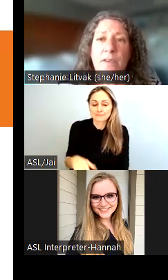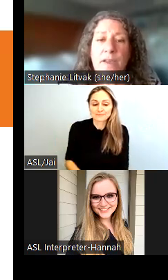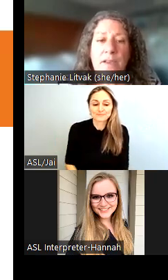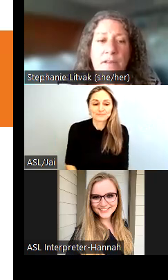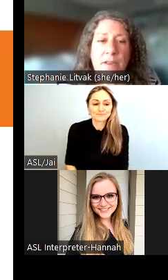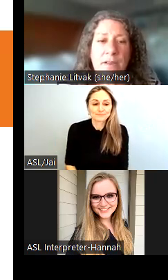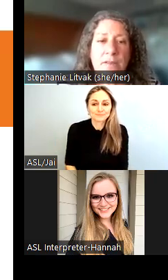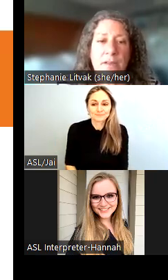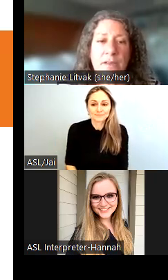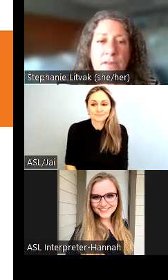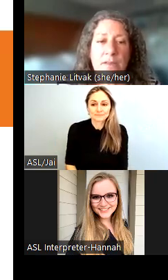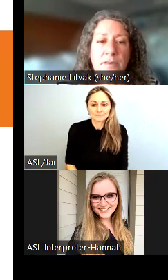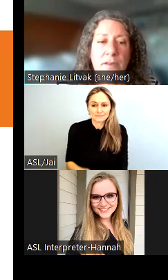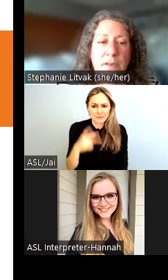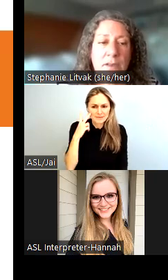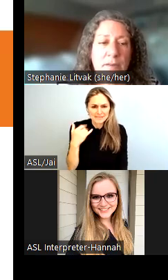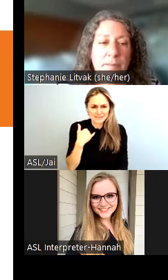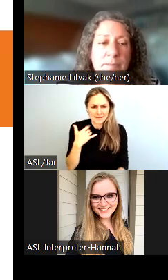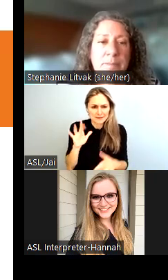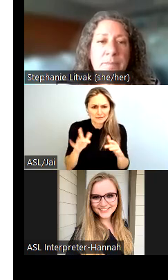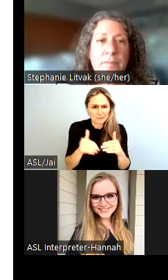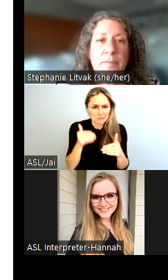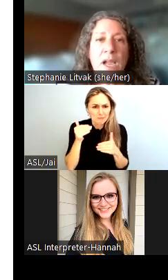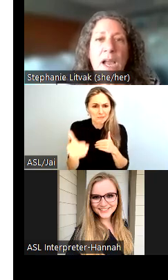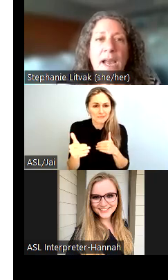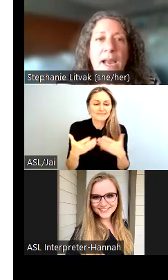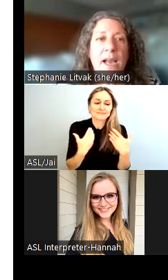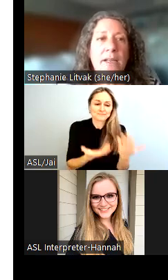See if I can advance this.